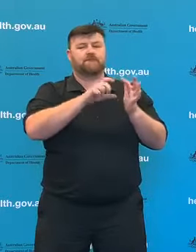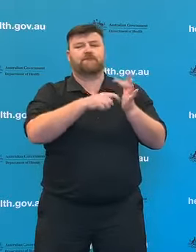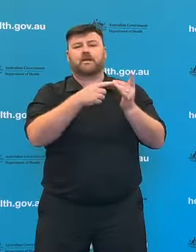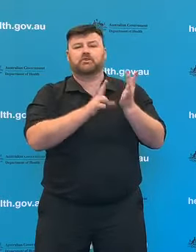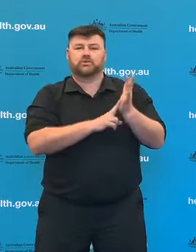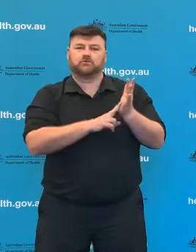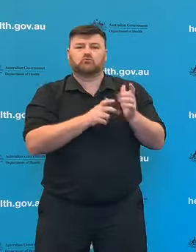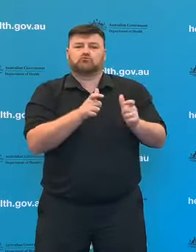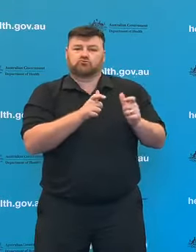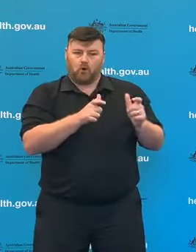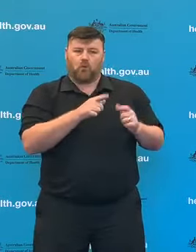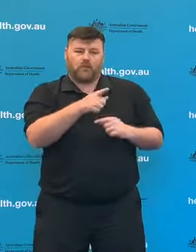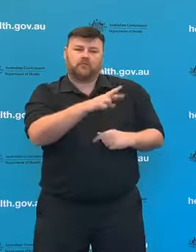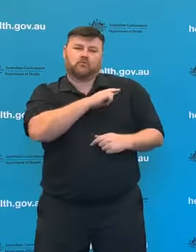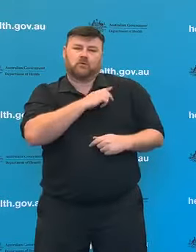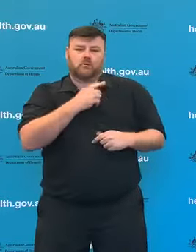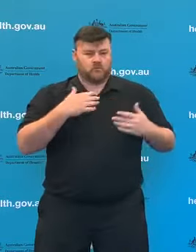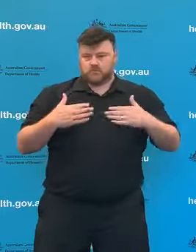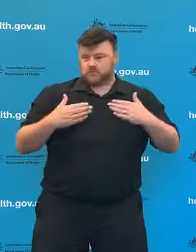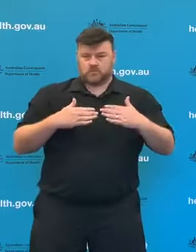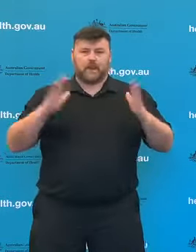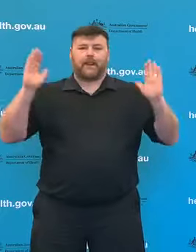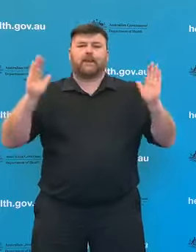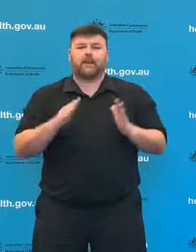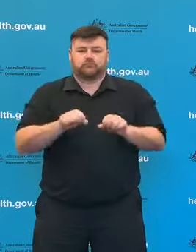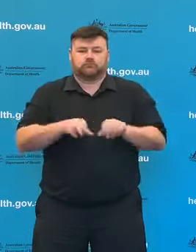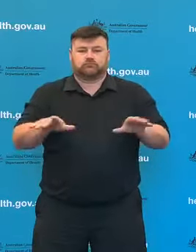infection control in each of those facilities. I will wait and hear further